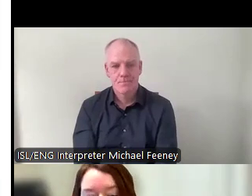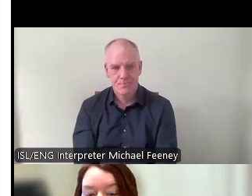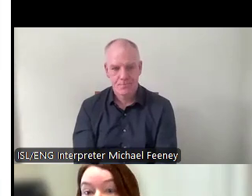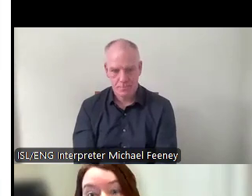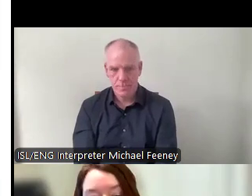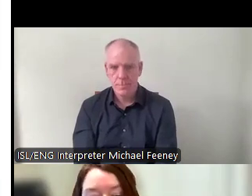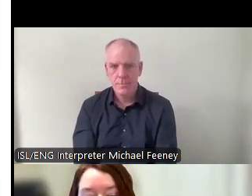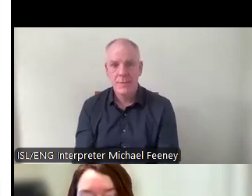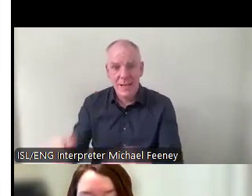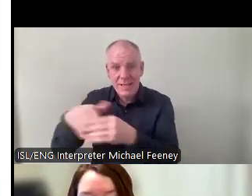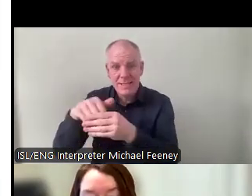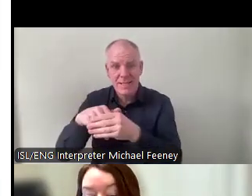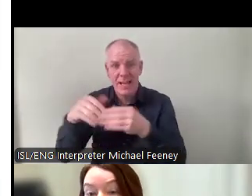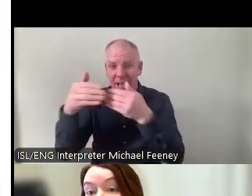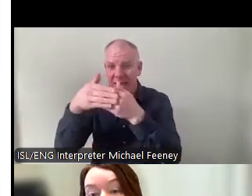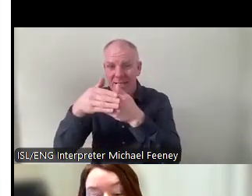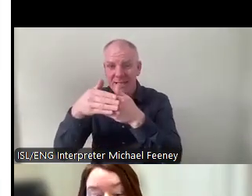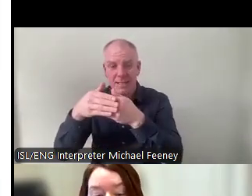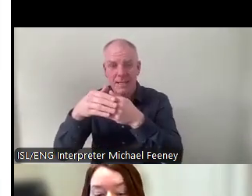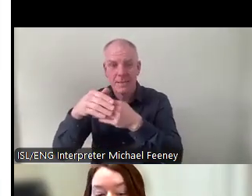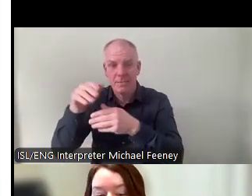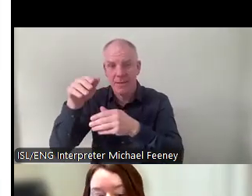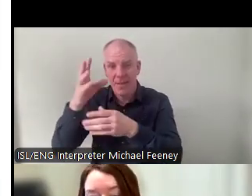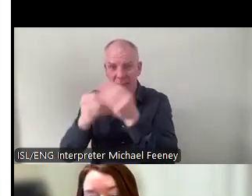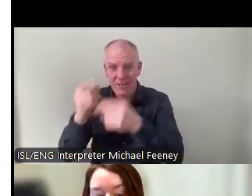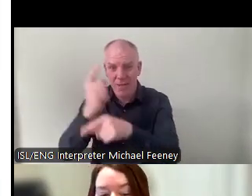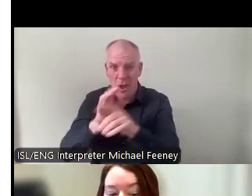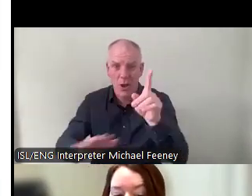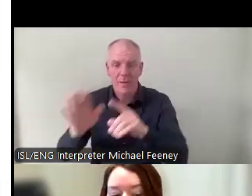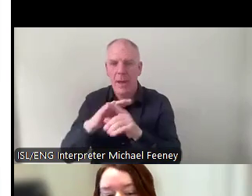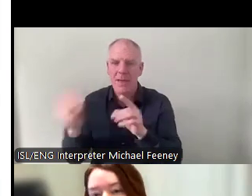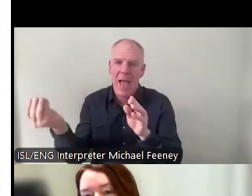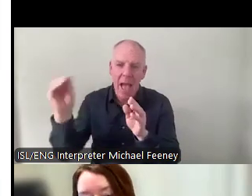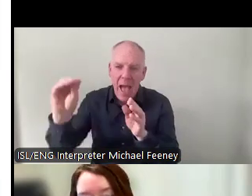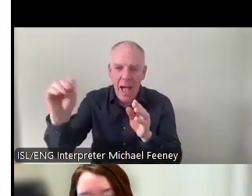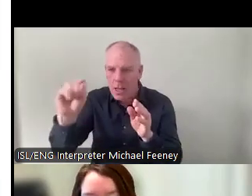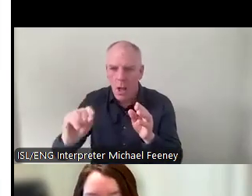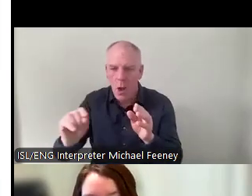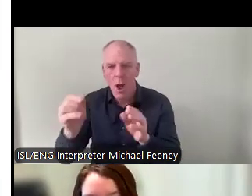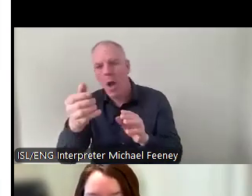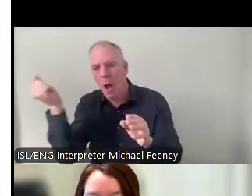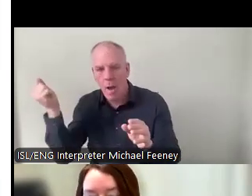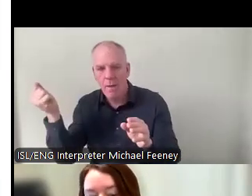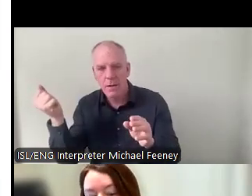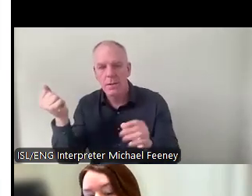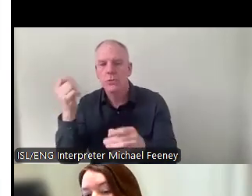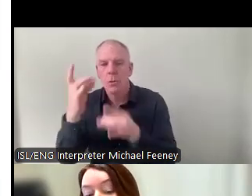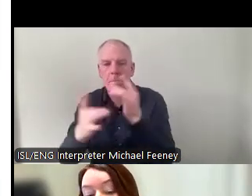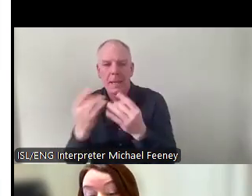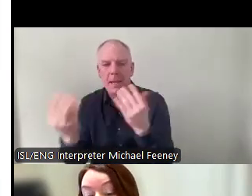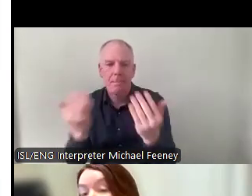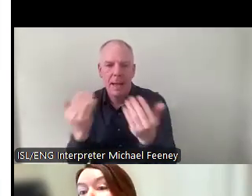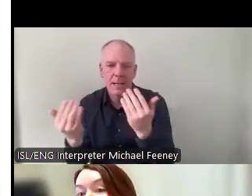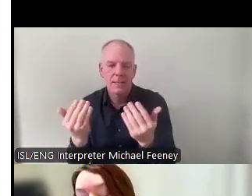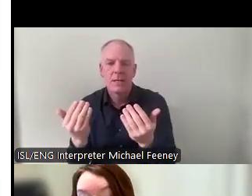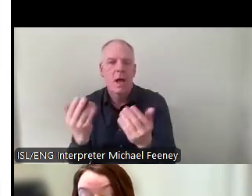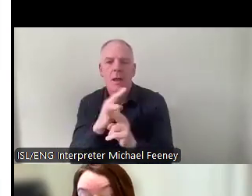are scattered all over the competition as though Mazzolino is adding or removing them to try and achieve some compositional balance, rather than working to some prescribed